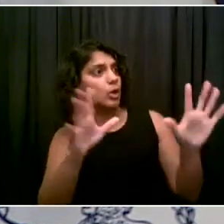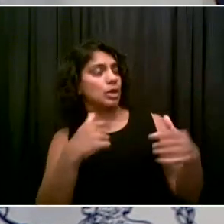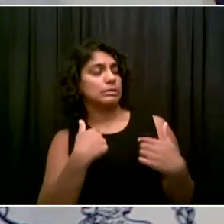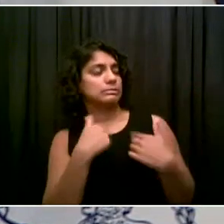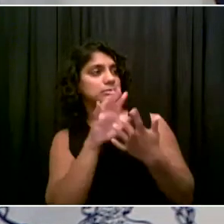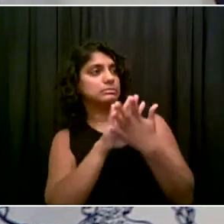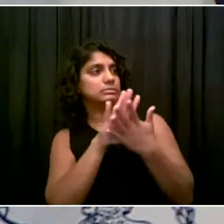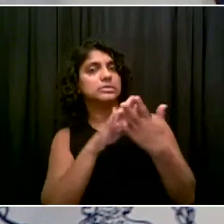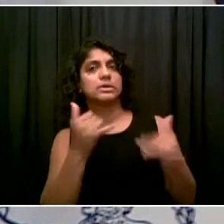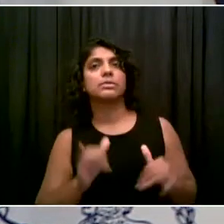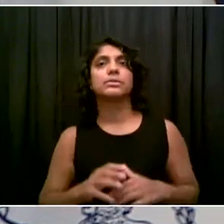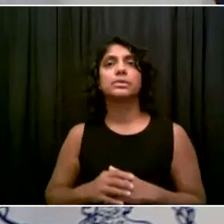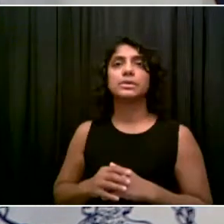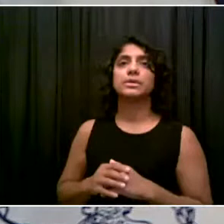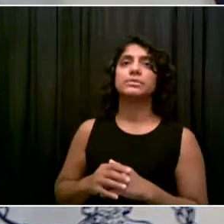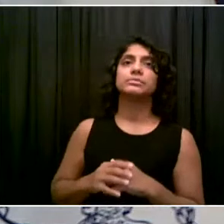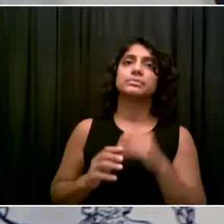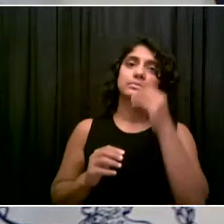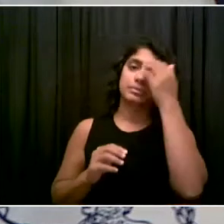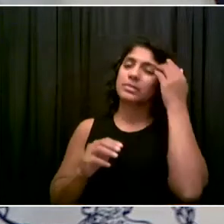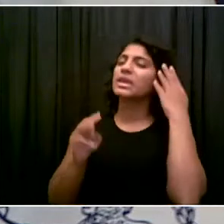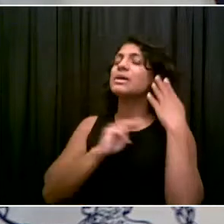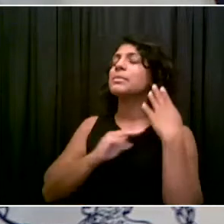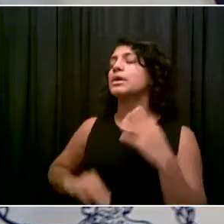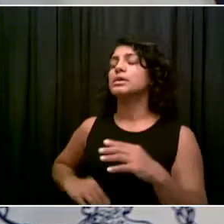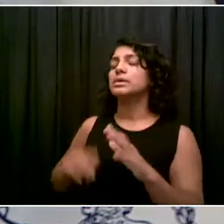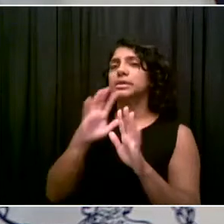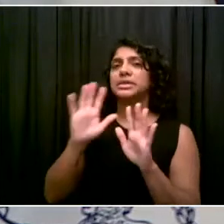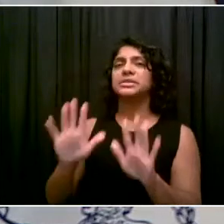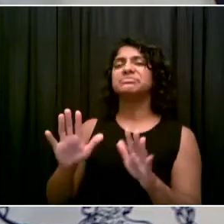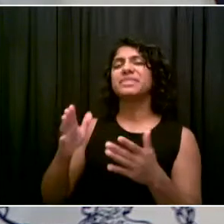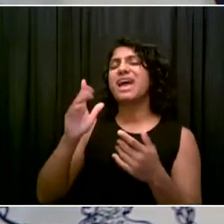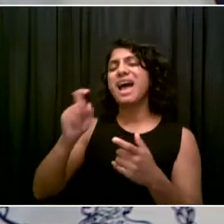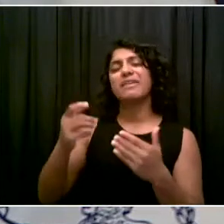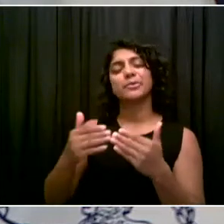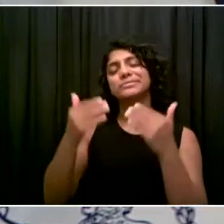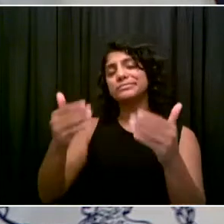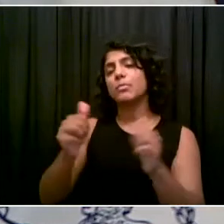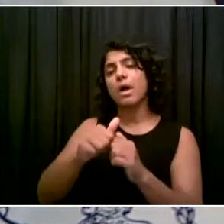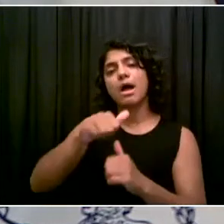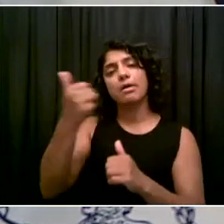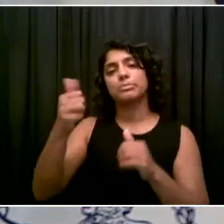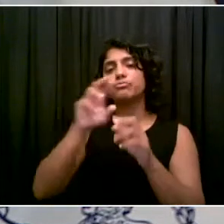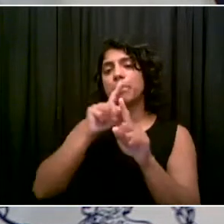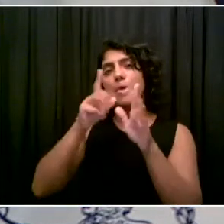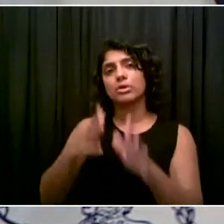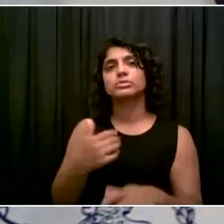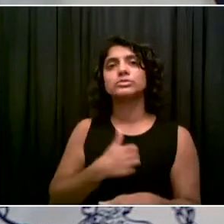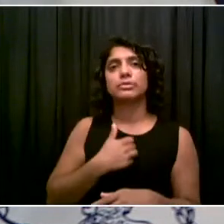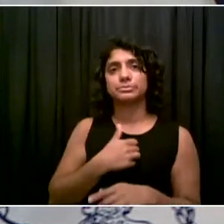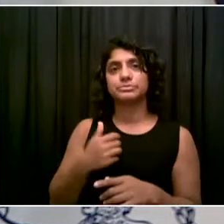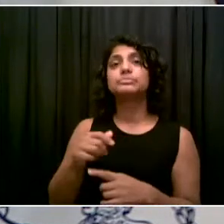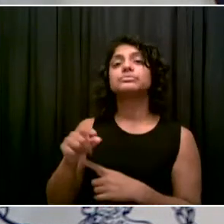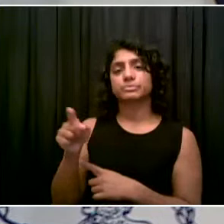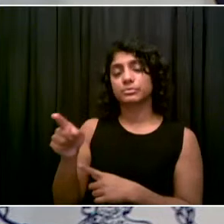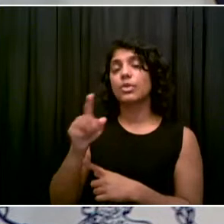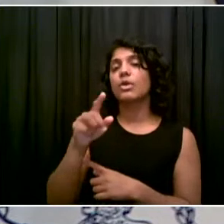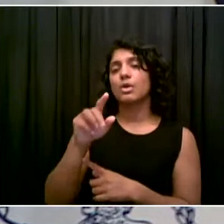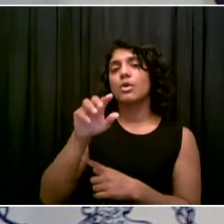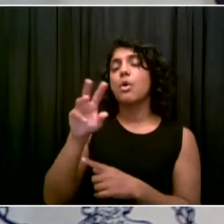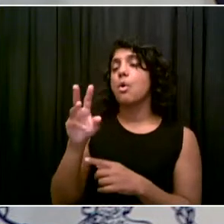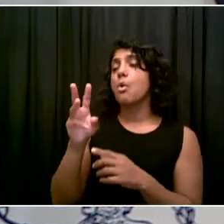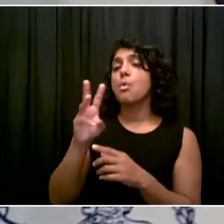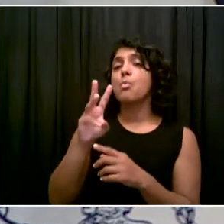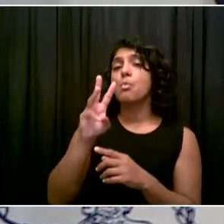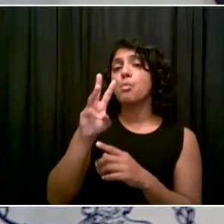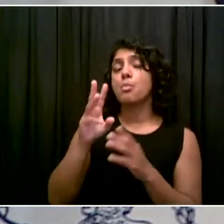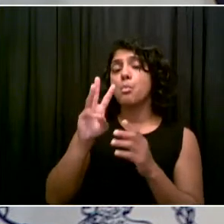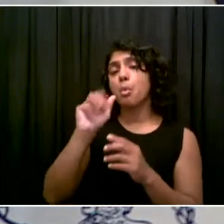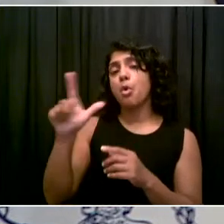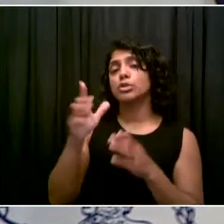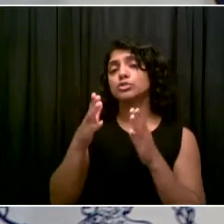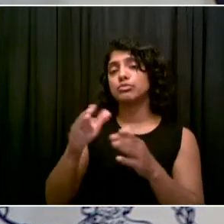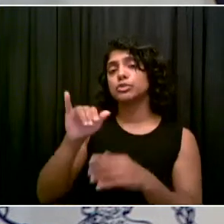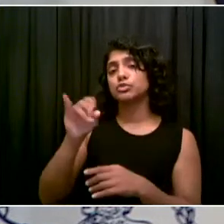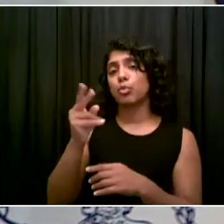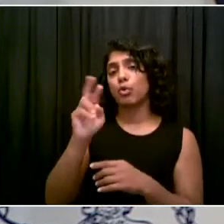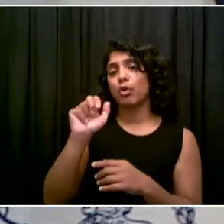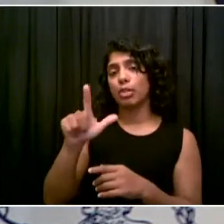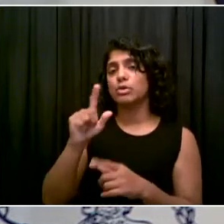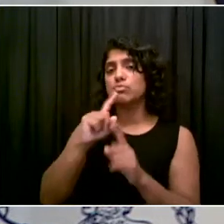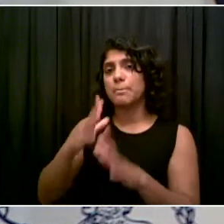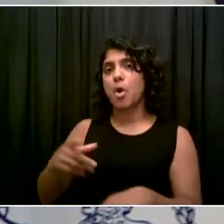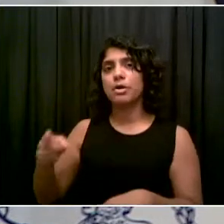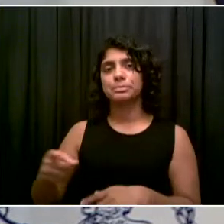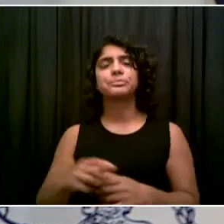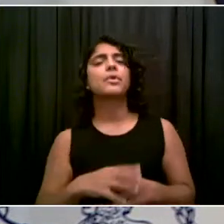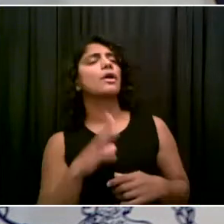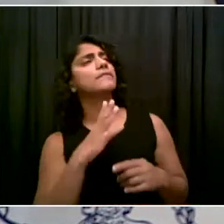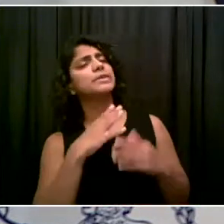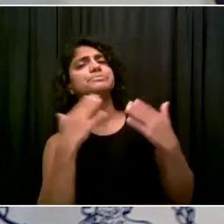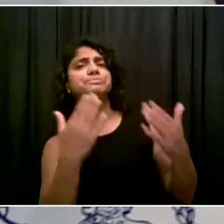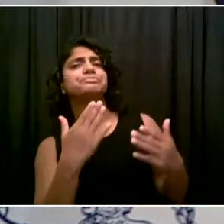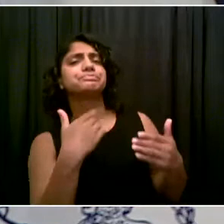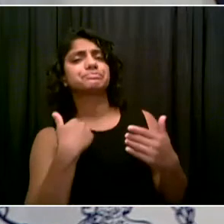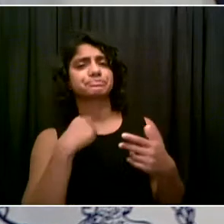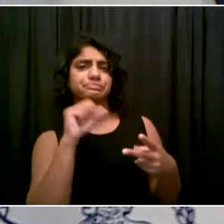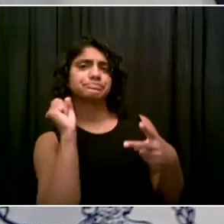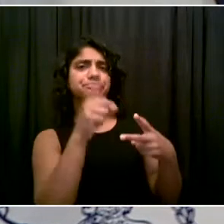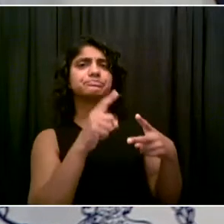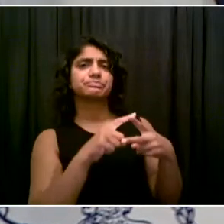QUESTION GOES TO